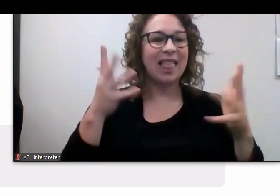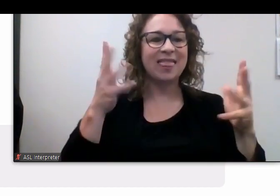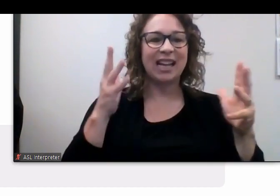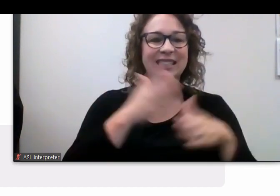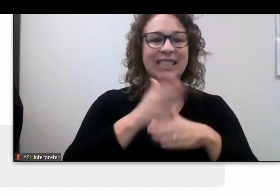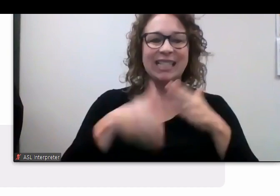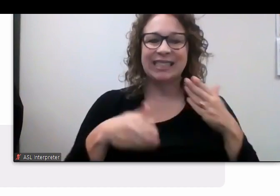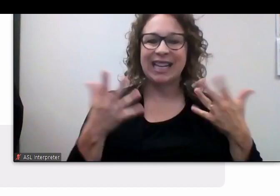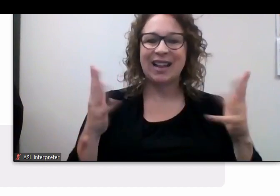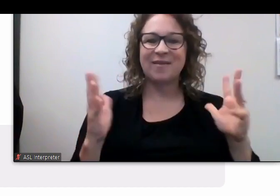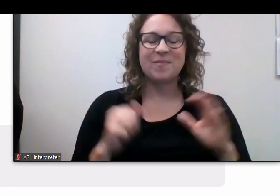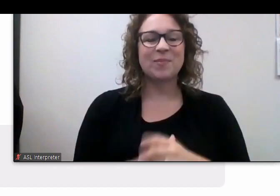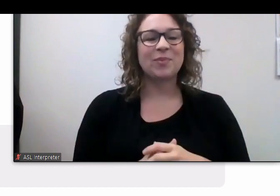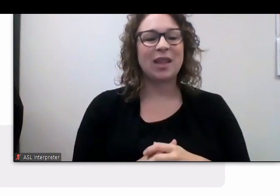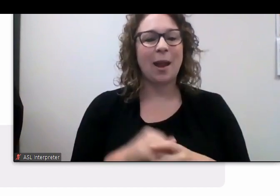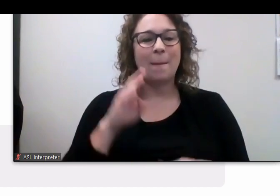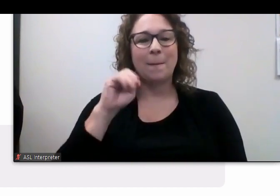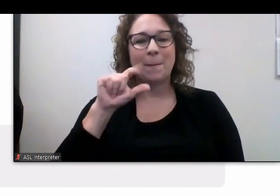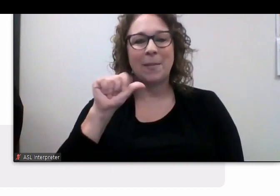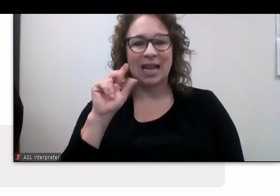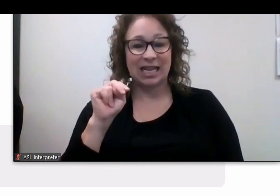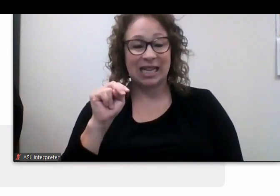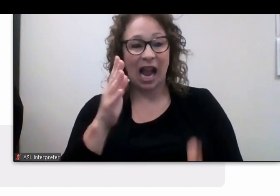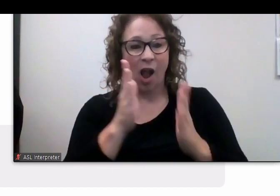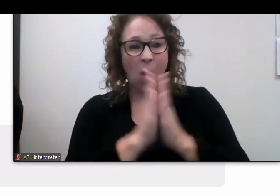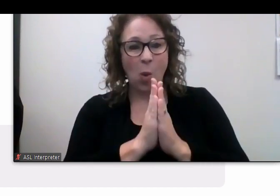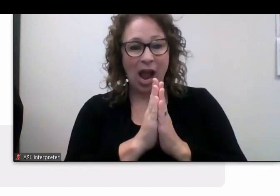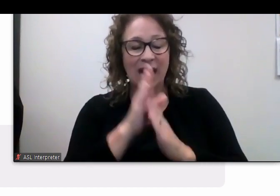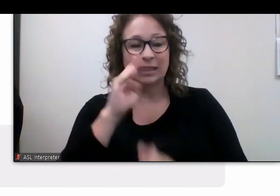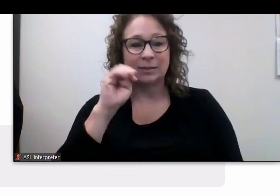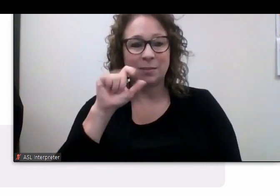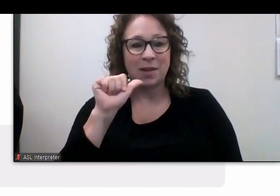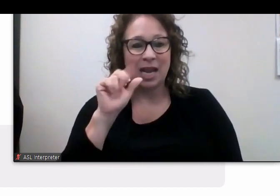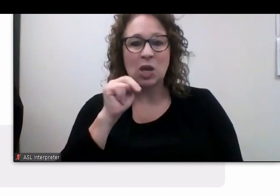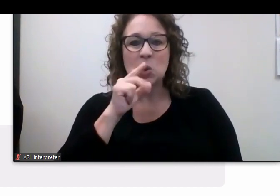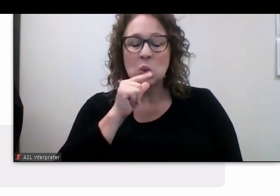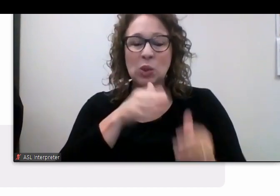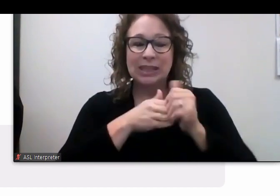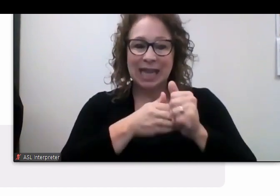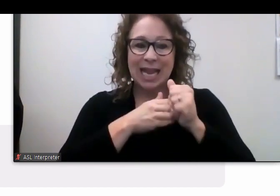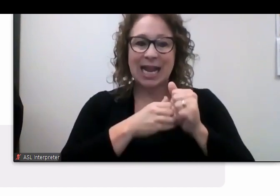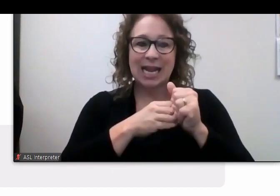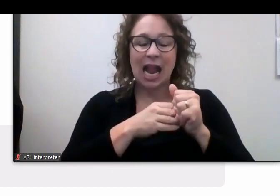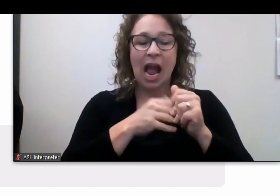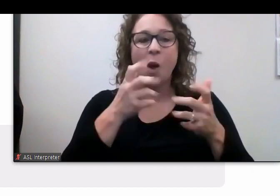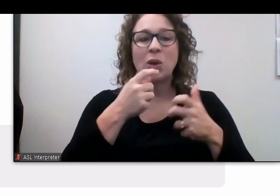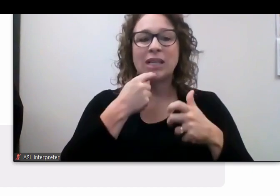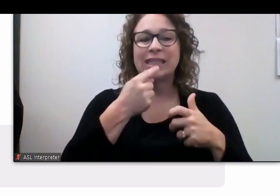(Betsy Ludwig) Okay, so I was going to ask Megan, who's administrating the webinar, and I do want to give a shout out to Megan -